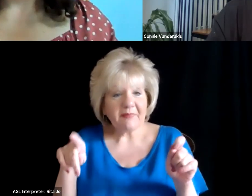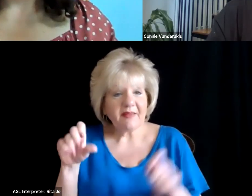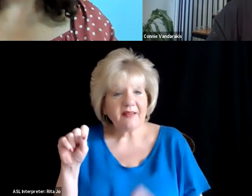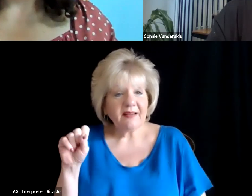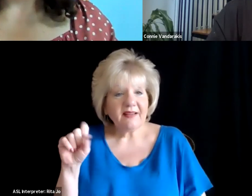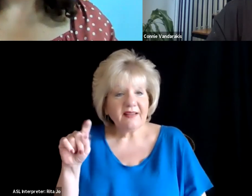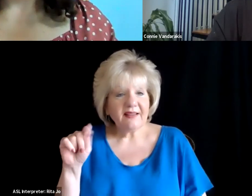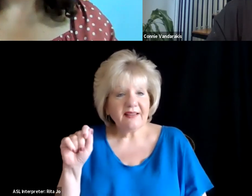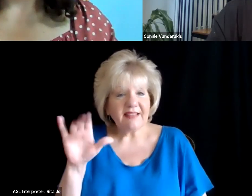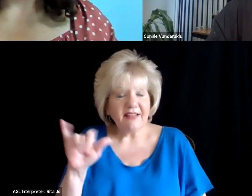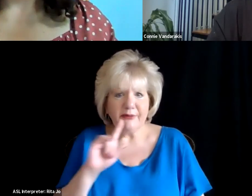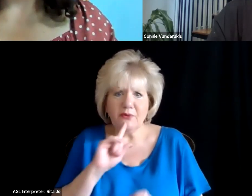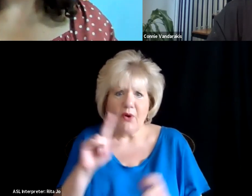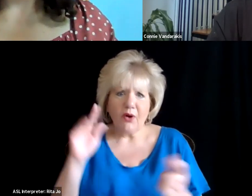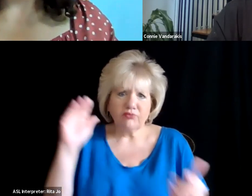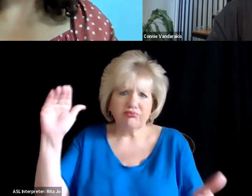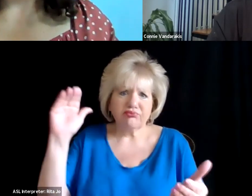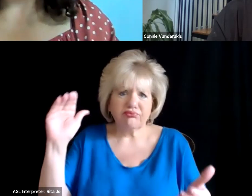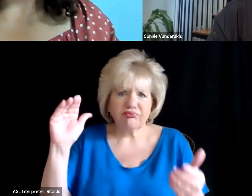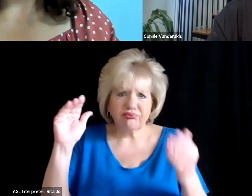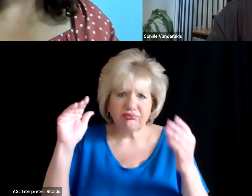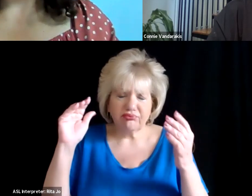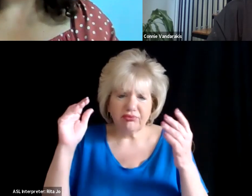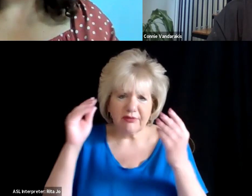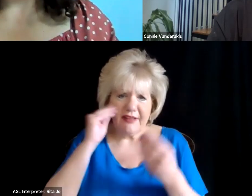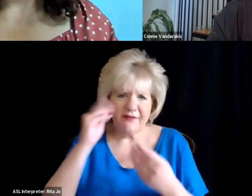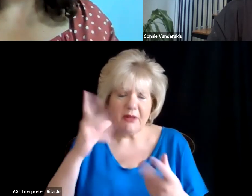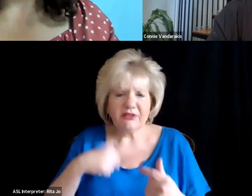are a wealth of information. And I'm I'm so appreciative of your